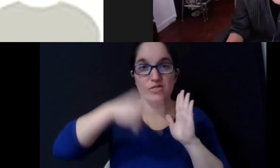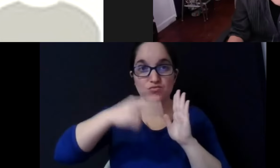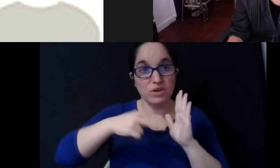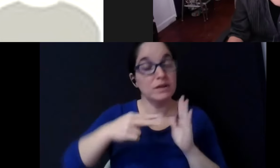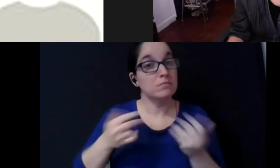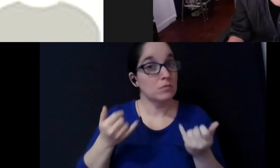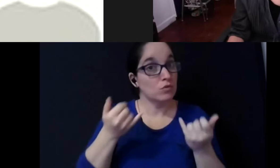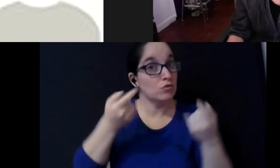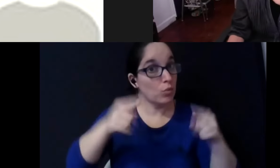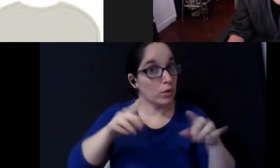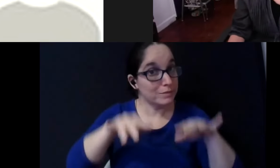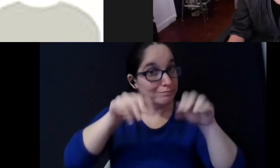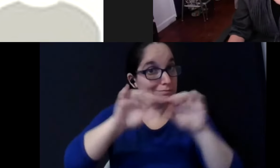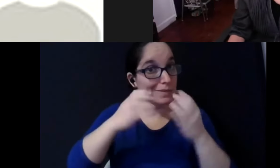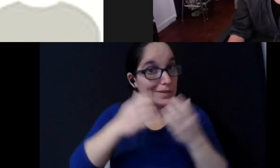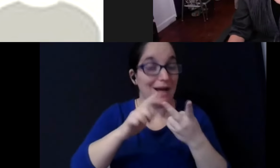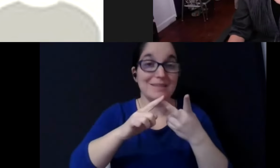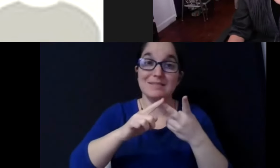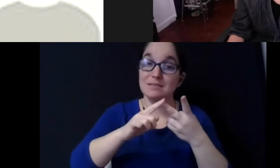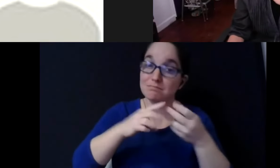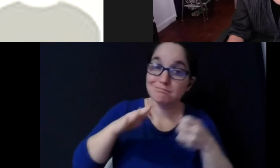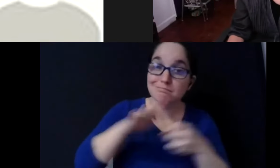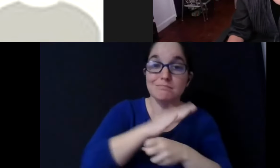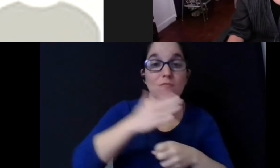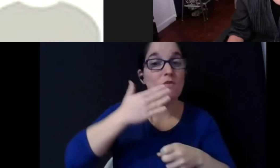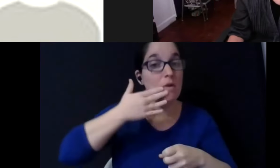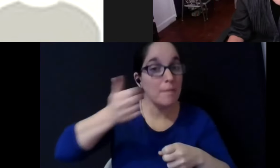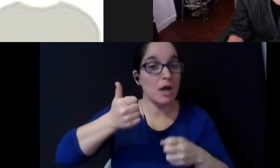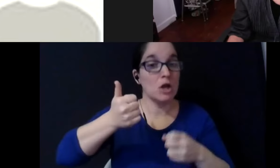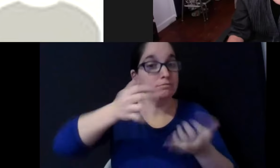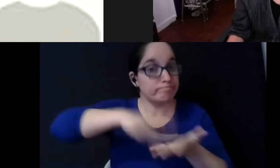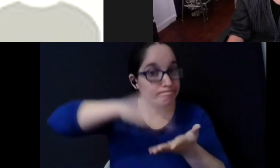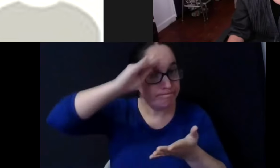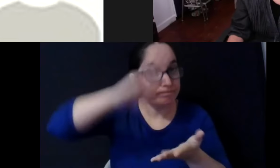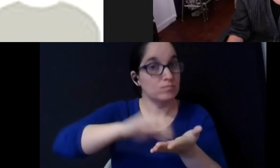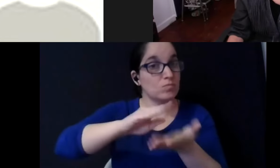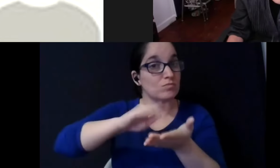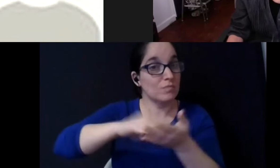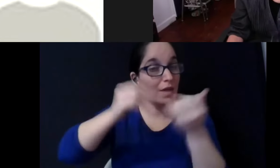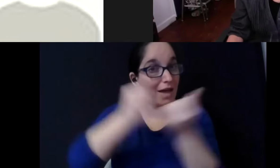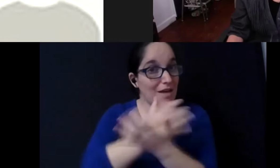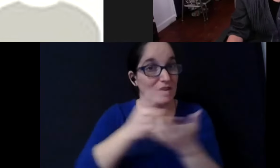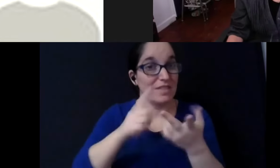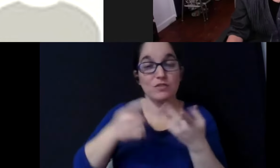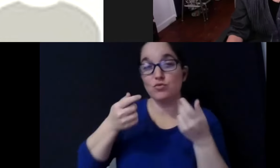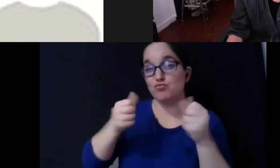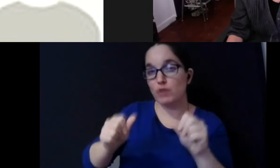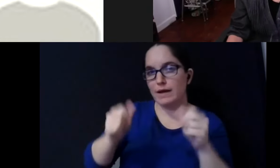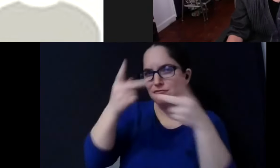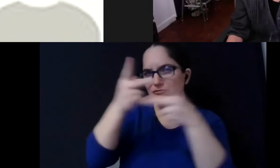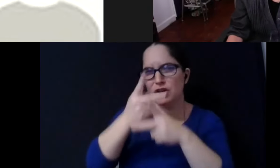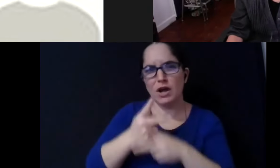the students. In addition, we decided to stretch the idea of student education further this semester